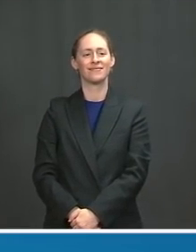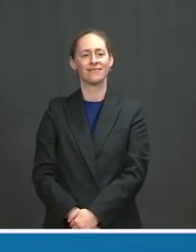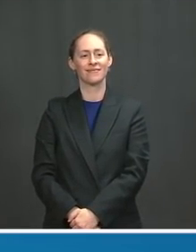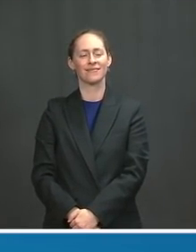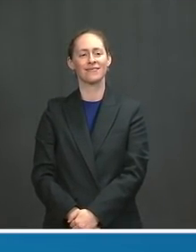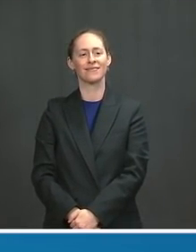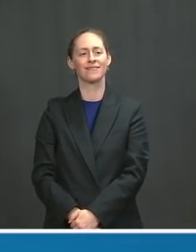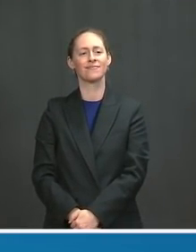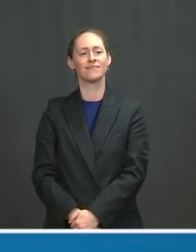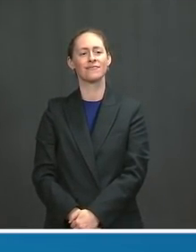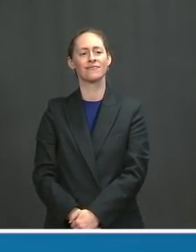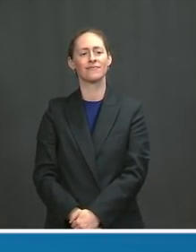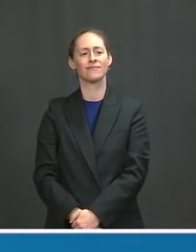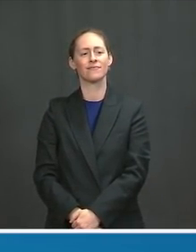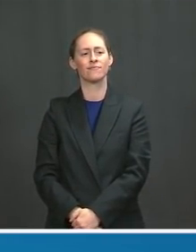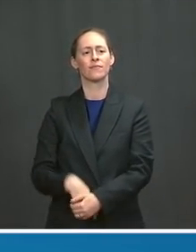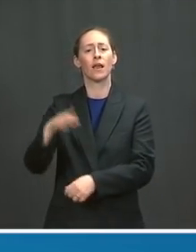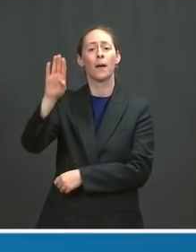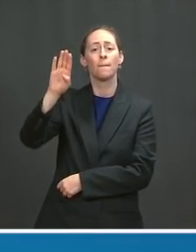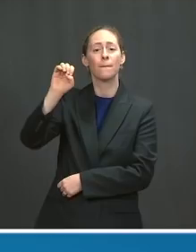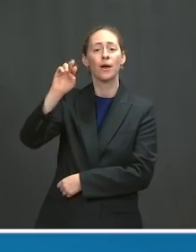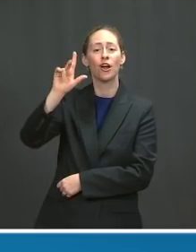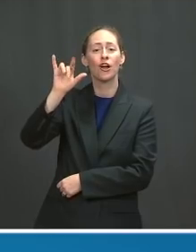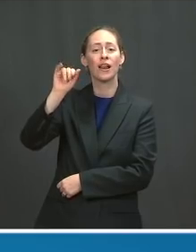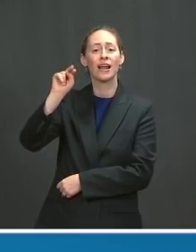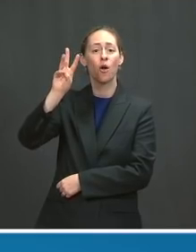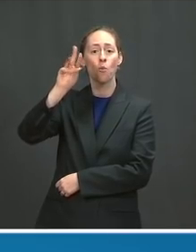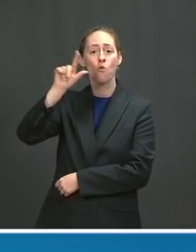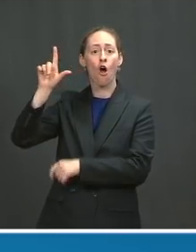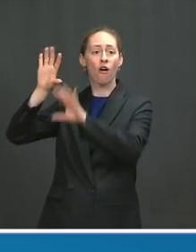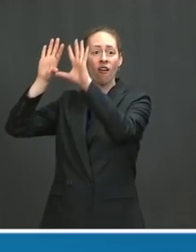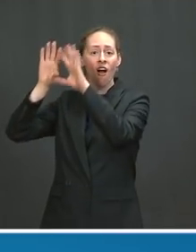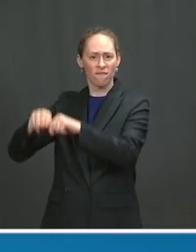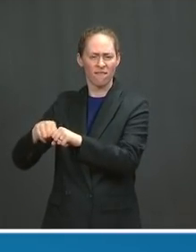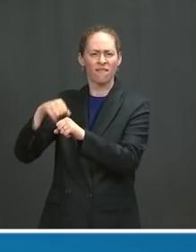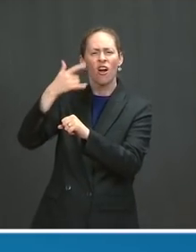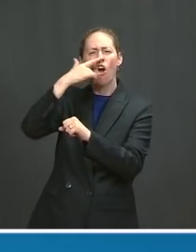fell in 1989, and the world after.